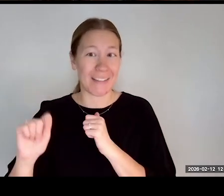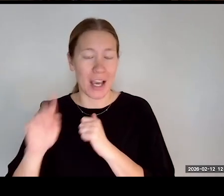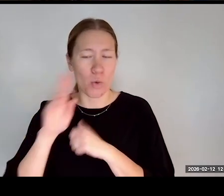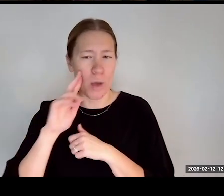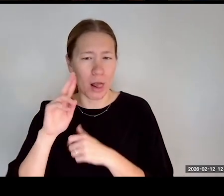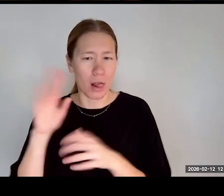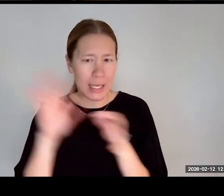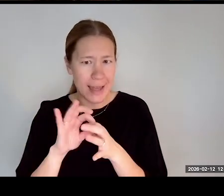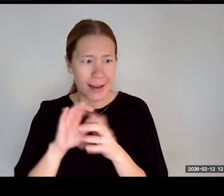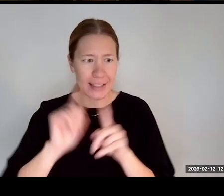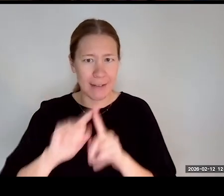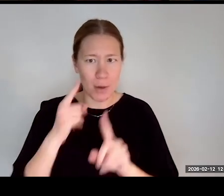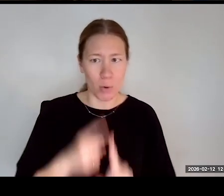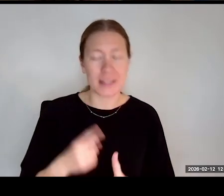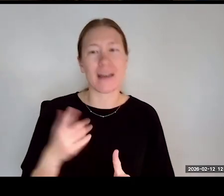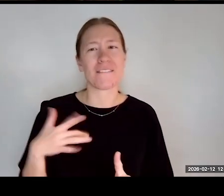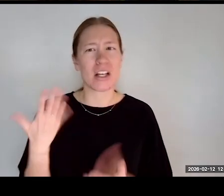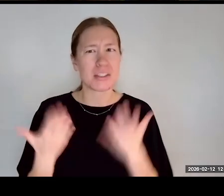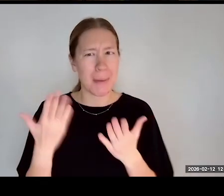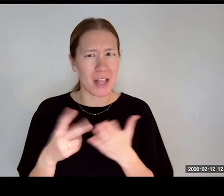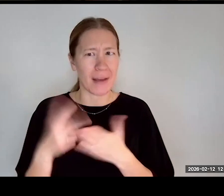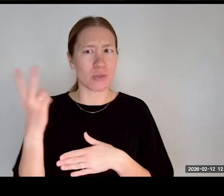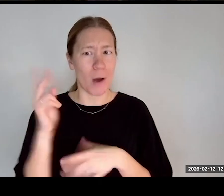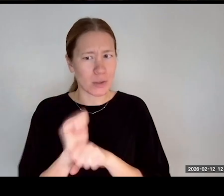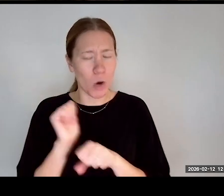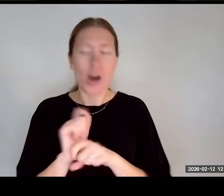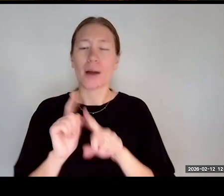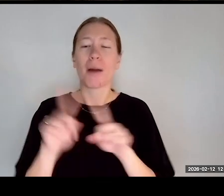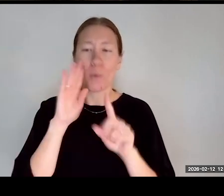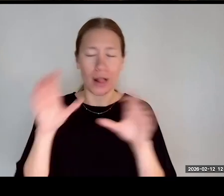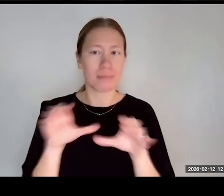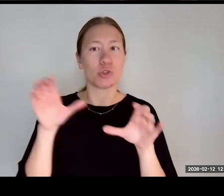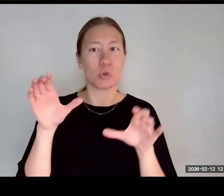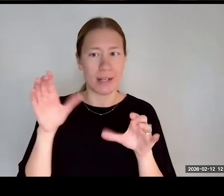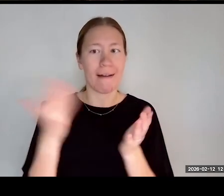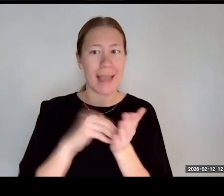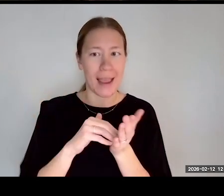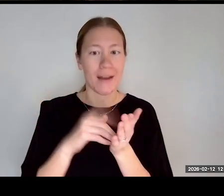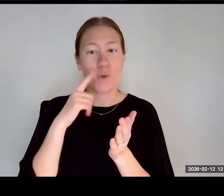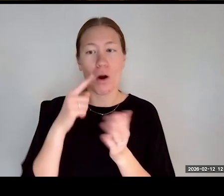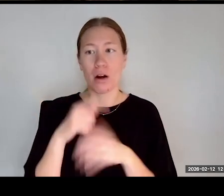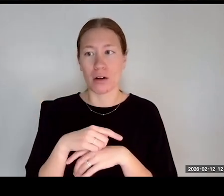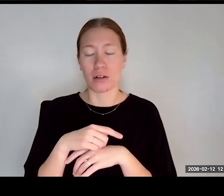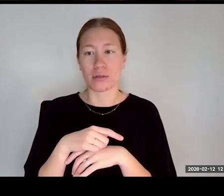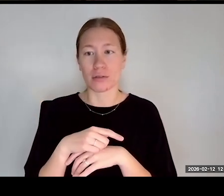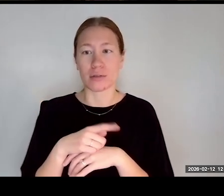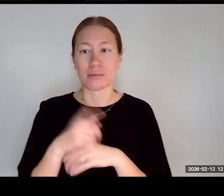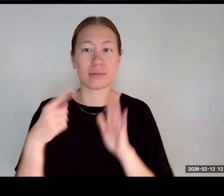So just, it might feel like duplicate work, but do it here too. So we're gonna say sample schedule for learning to ski,